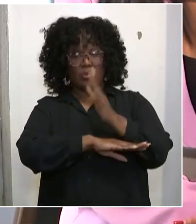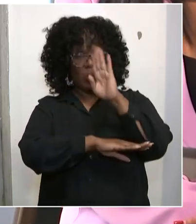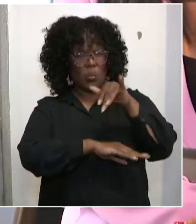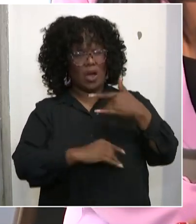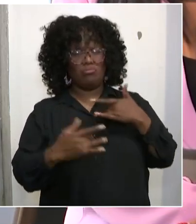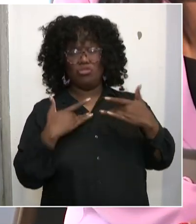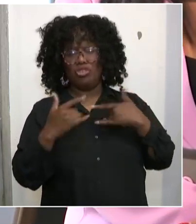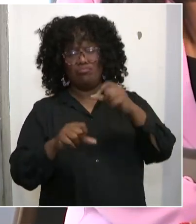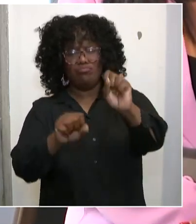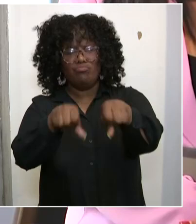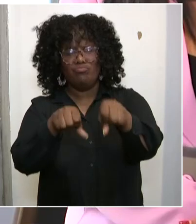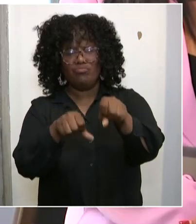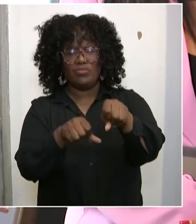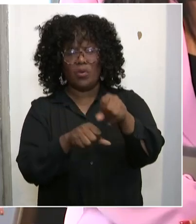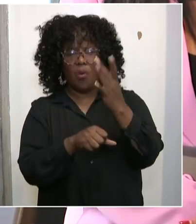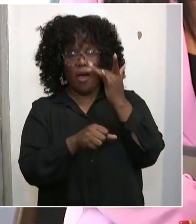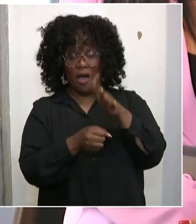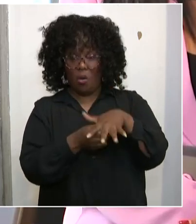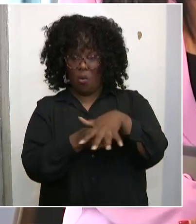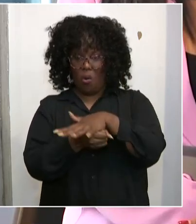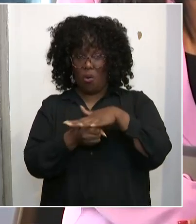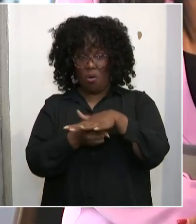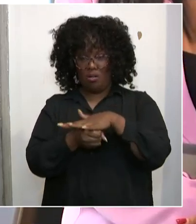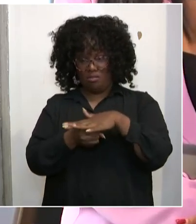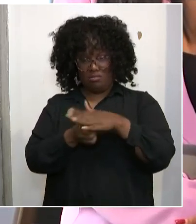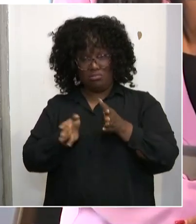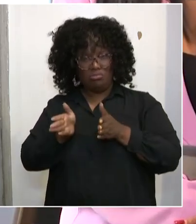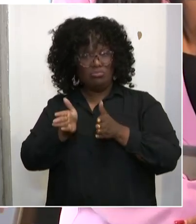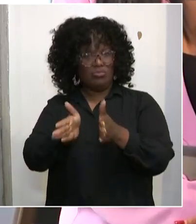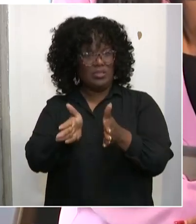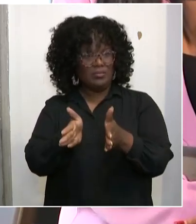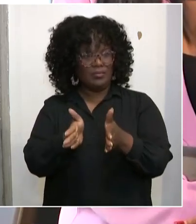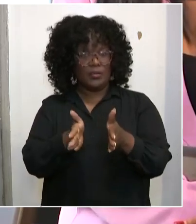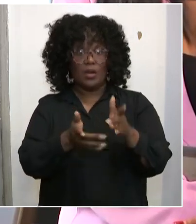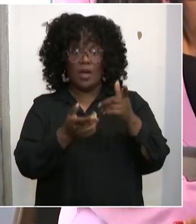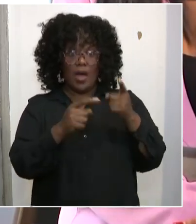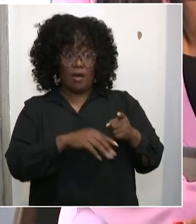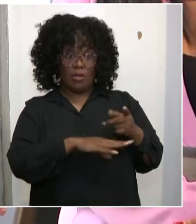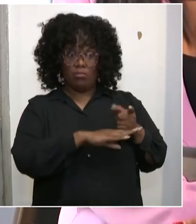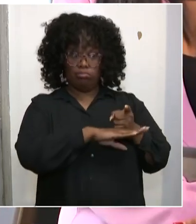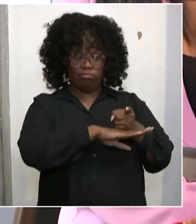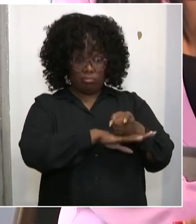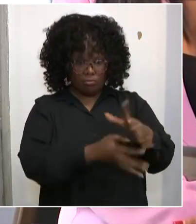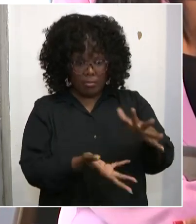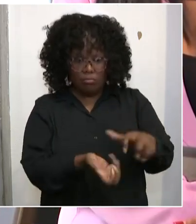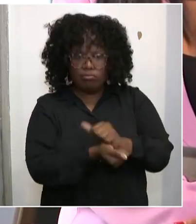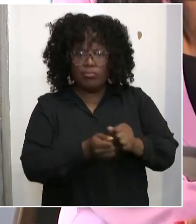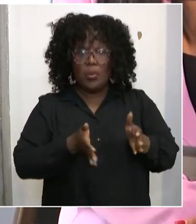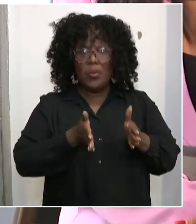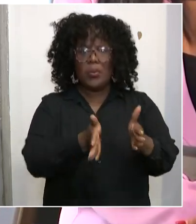if they're rendered unusable, we have to make them usable and then go seek our money from the feds